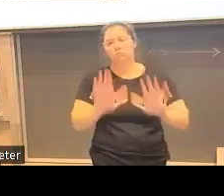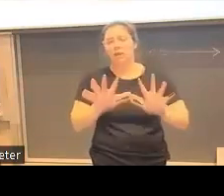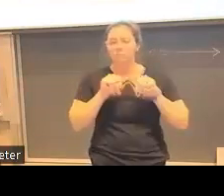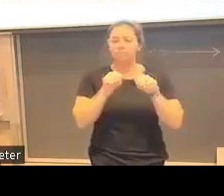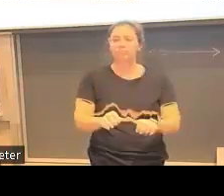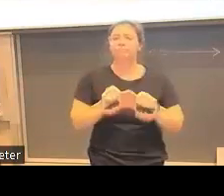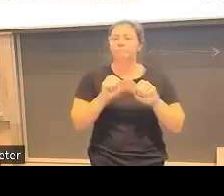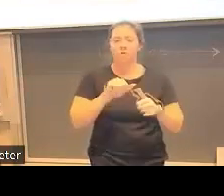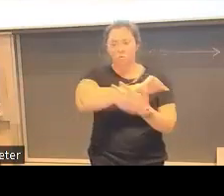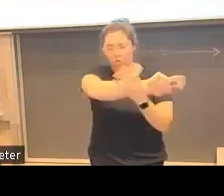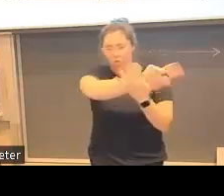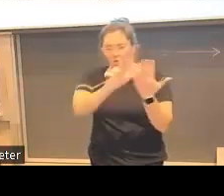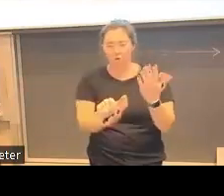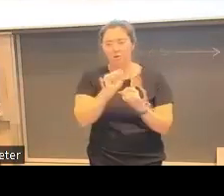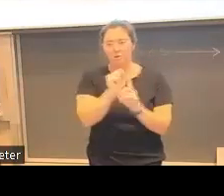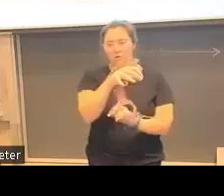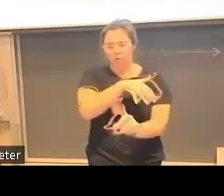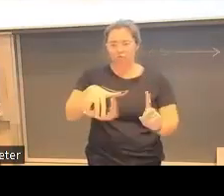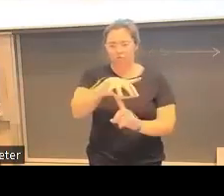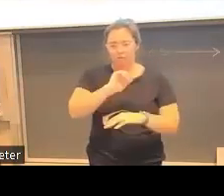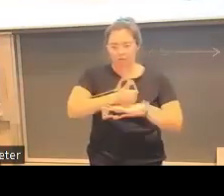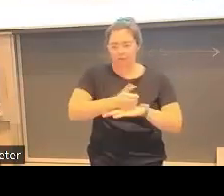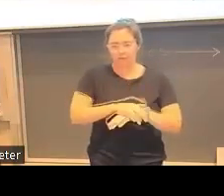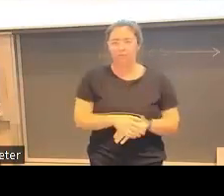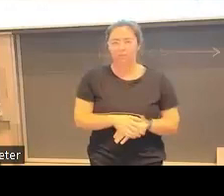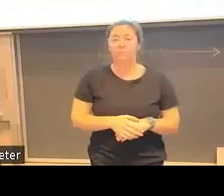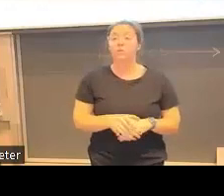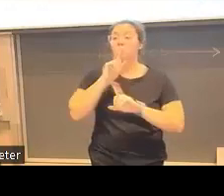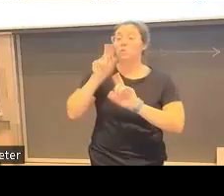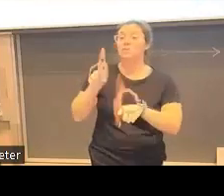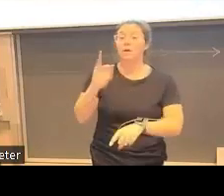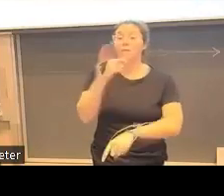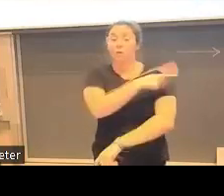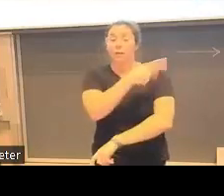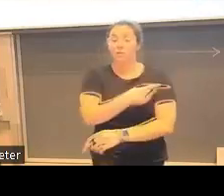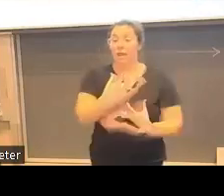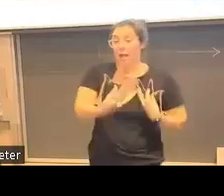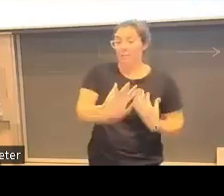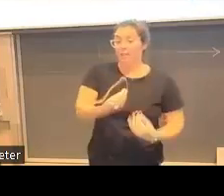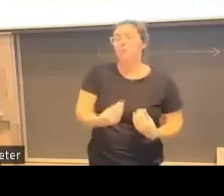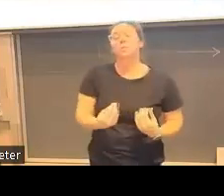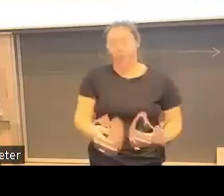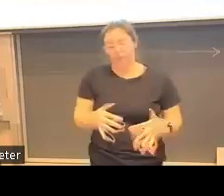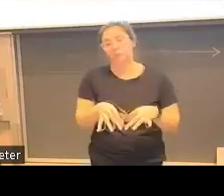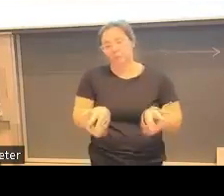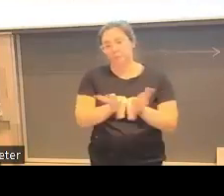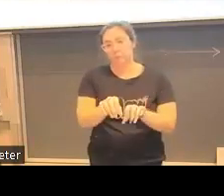all settings the capacity to respond to patient queuing for empathy varied tremendously looking